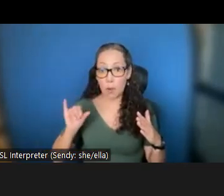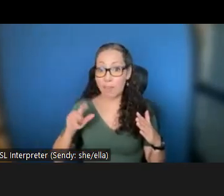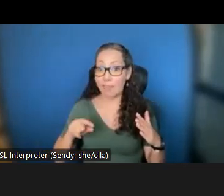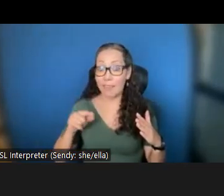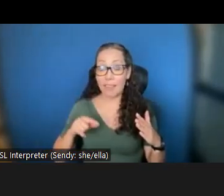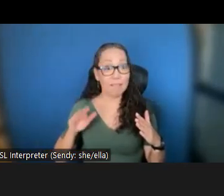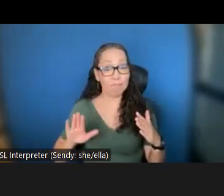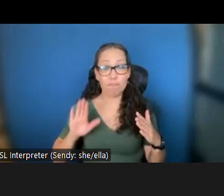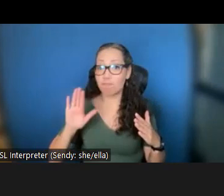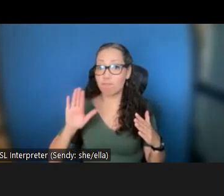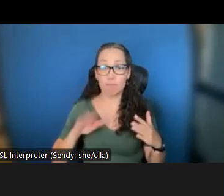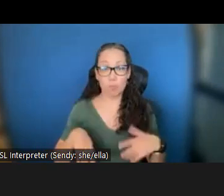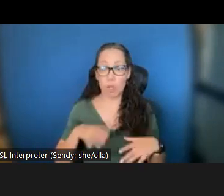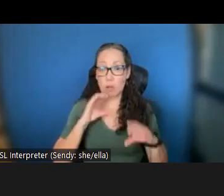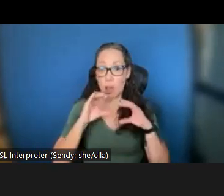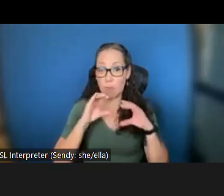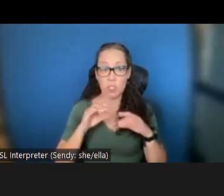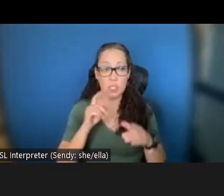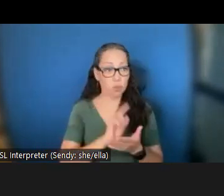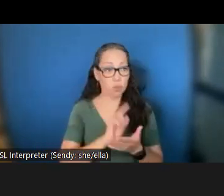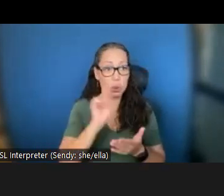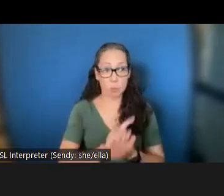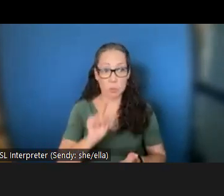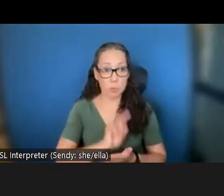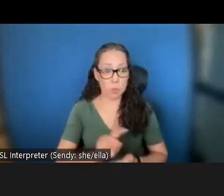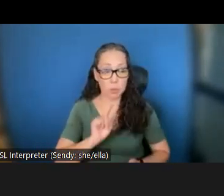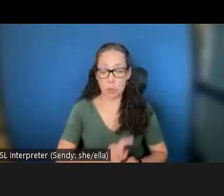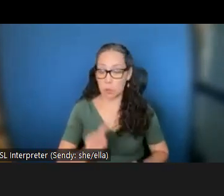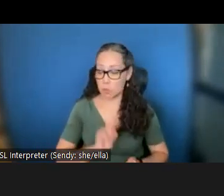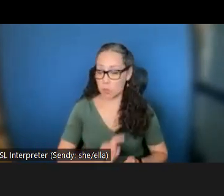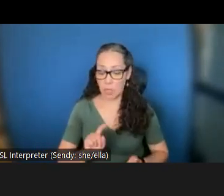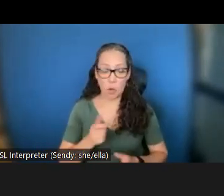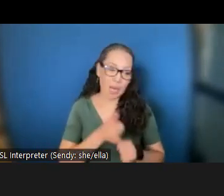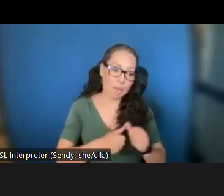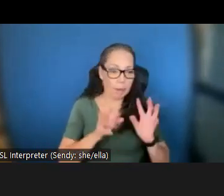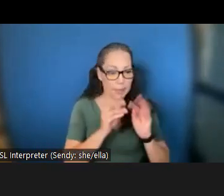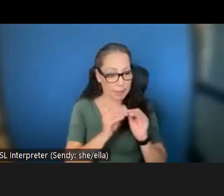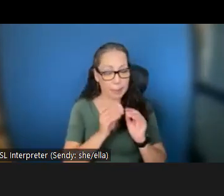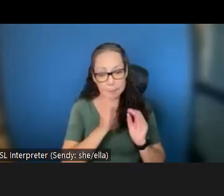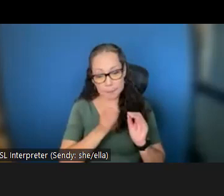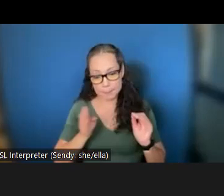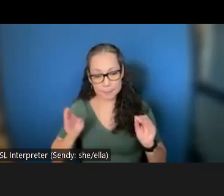conversation that we've had every week U or every every meeting and just want to thank all for the